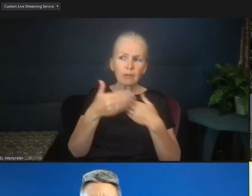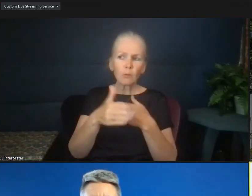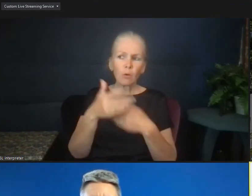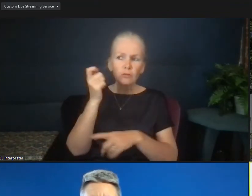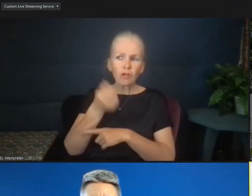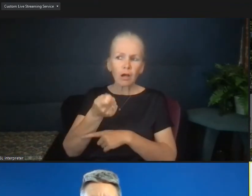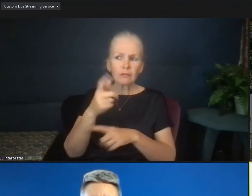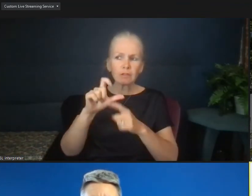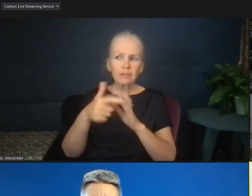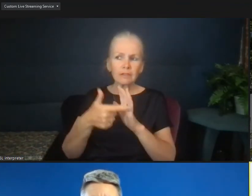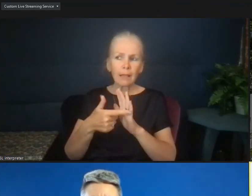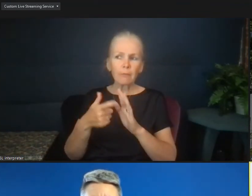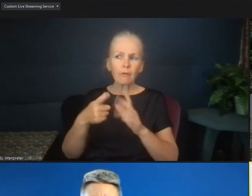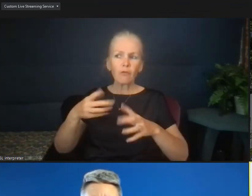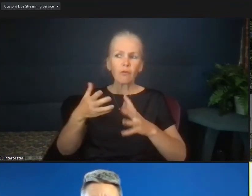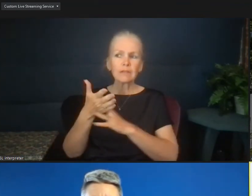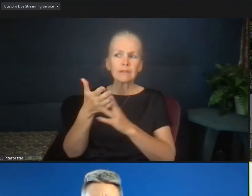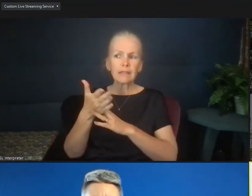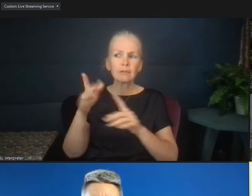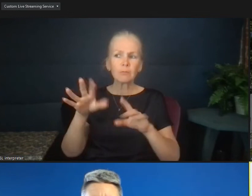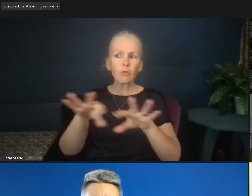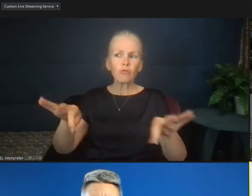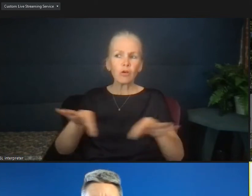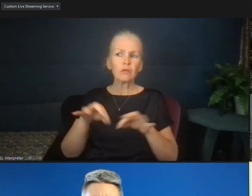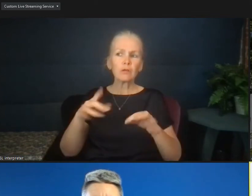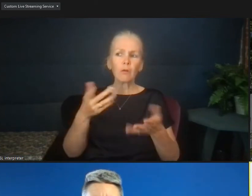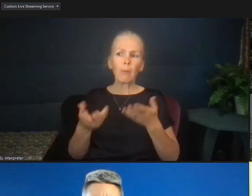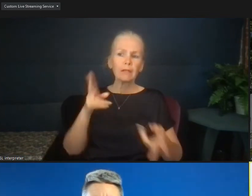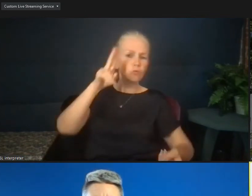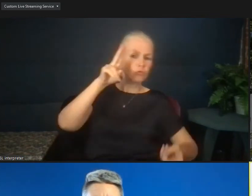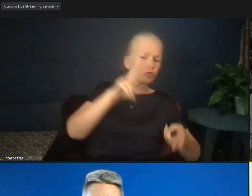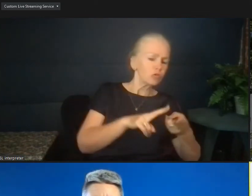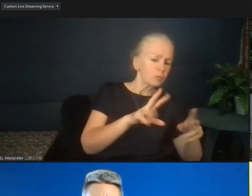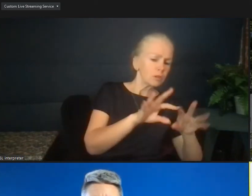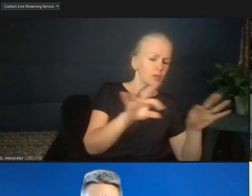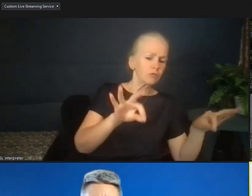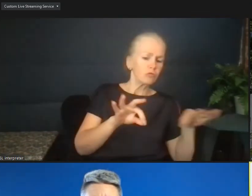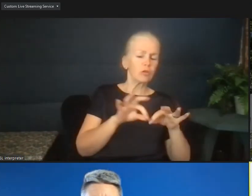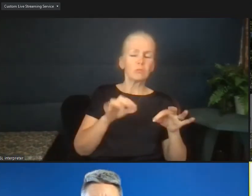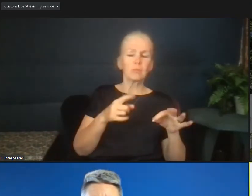accessible room compared to the cheapest room that other students can access? It innately